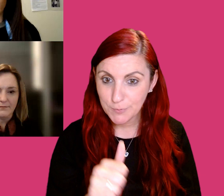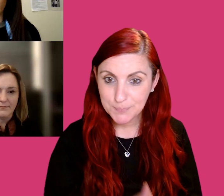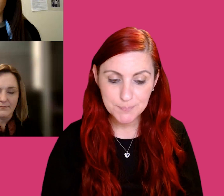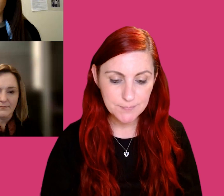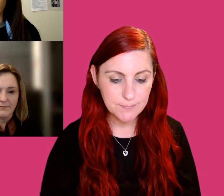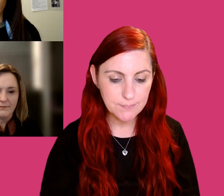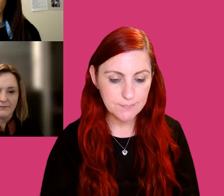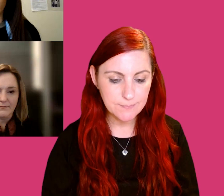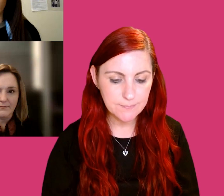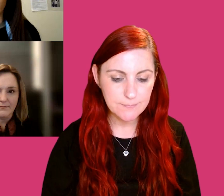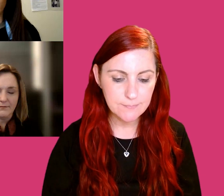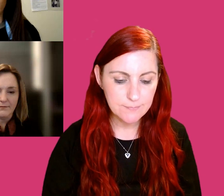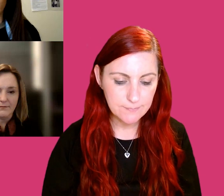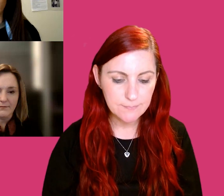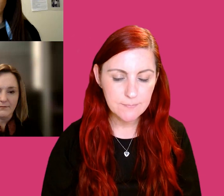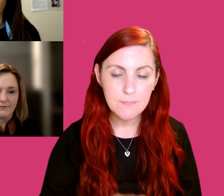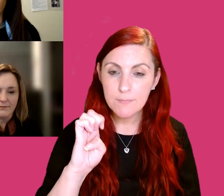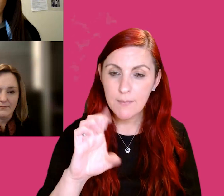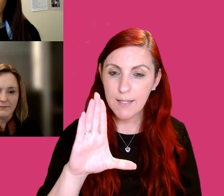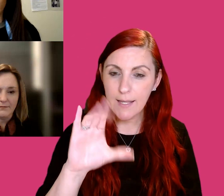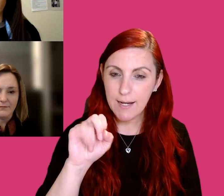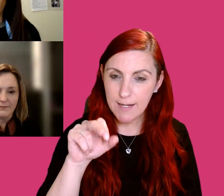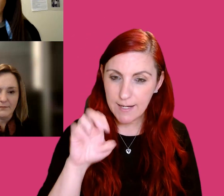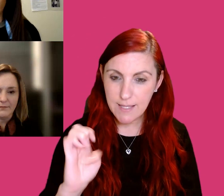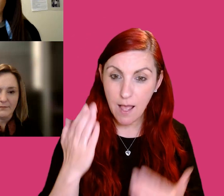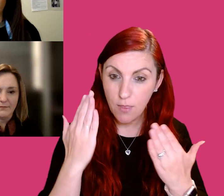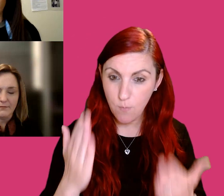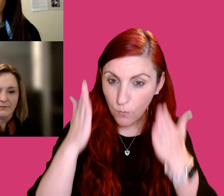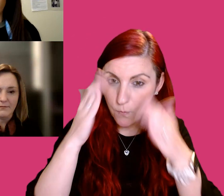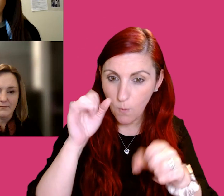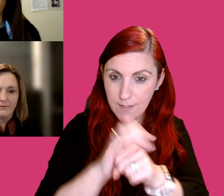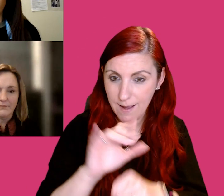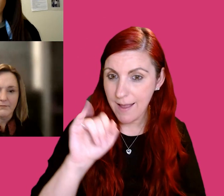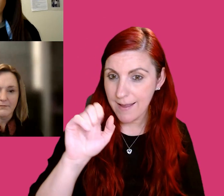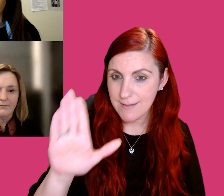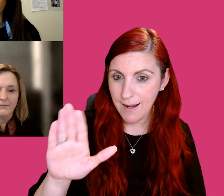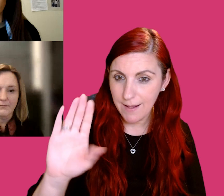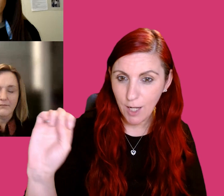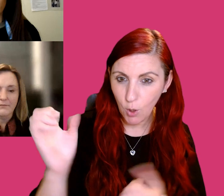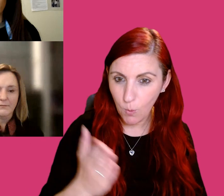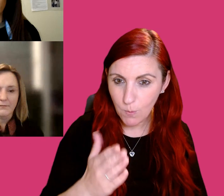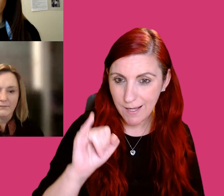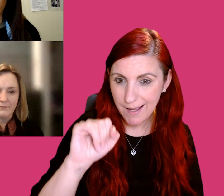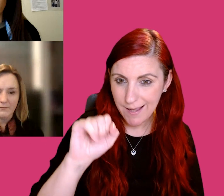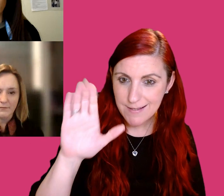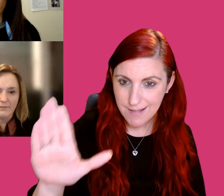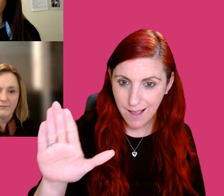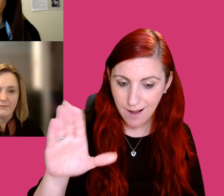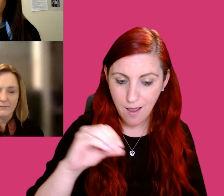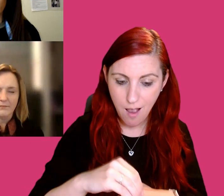well at the moment we are focusing a lot on ISL and including ISL on most of our projects when it